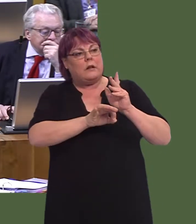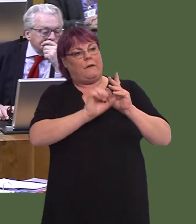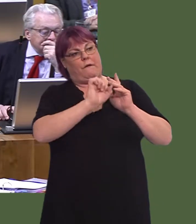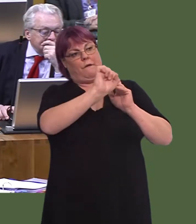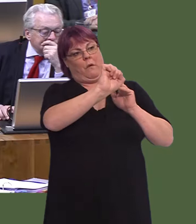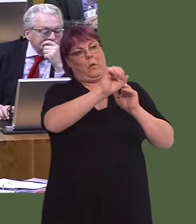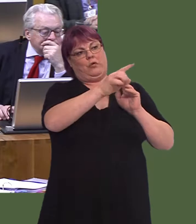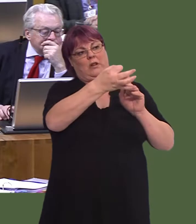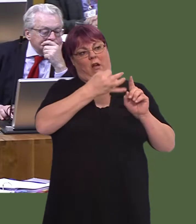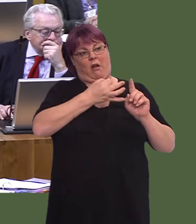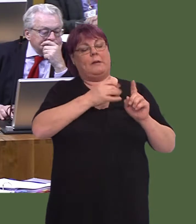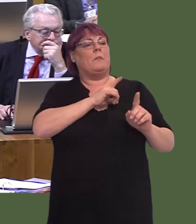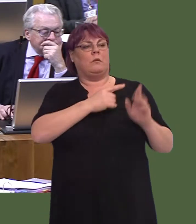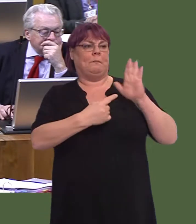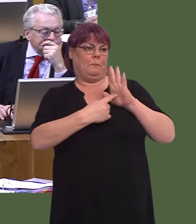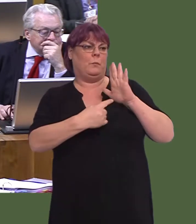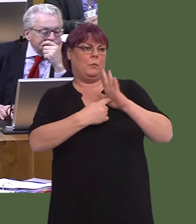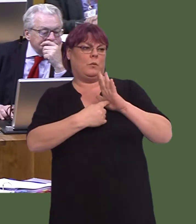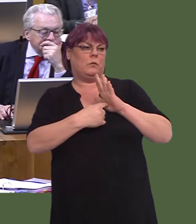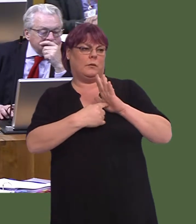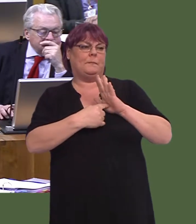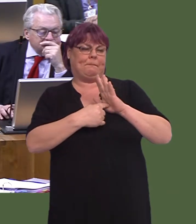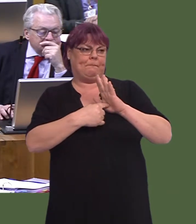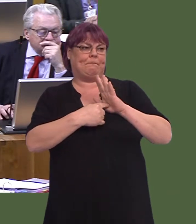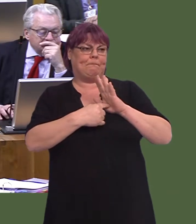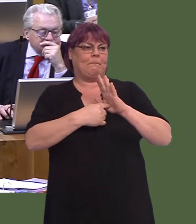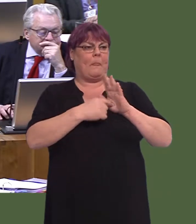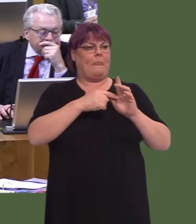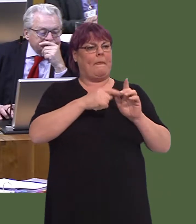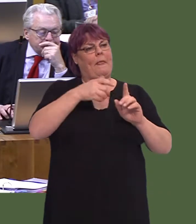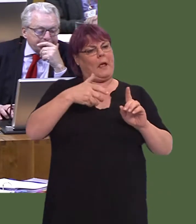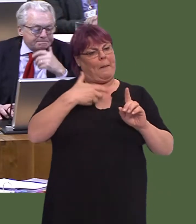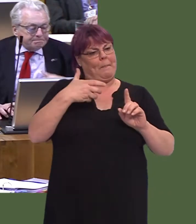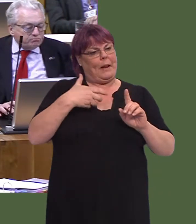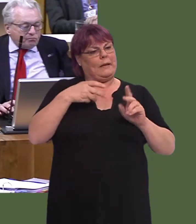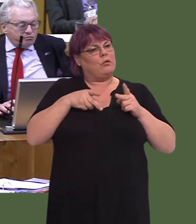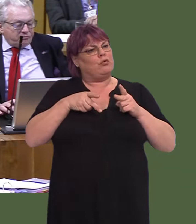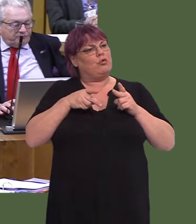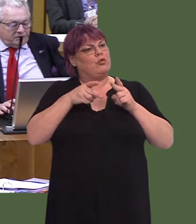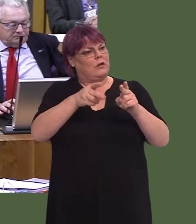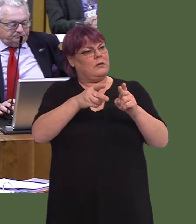it is important, of course, that the complaints system is as streamlined as possible and that